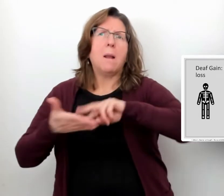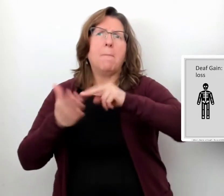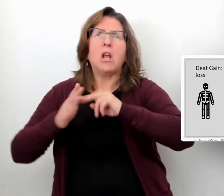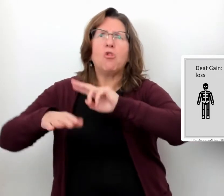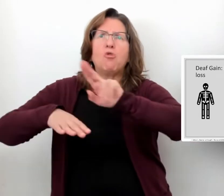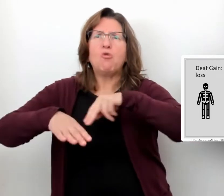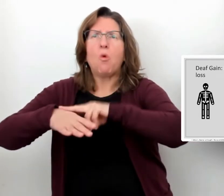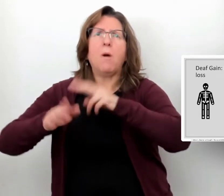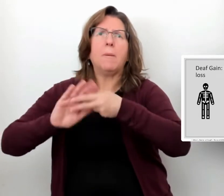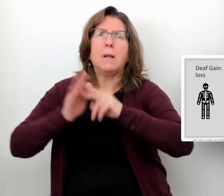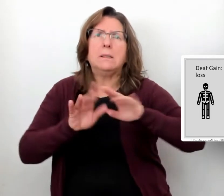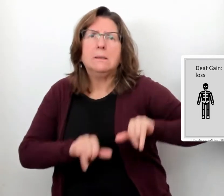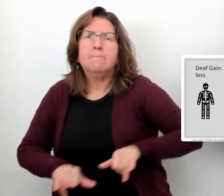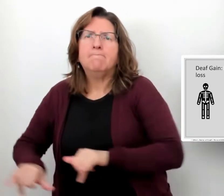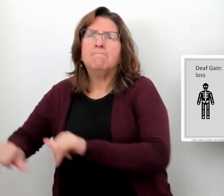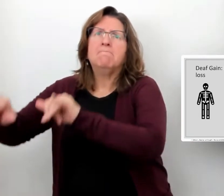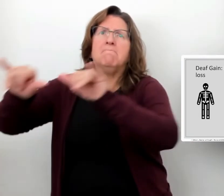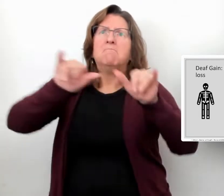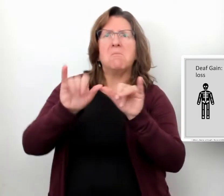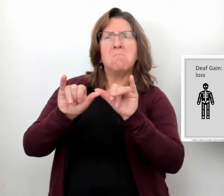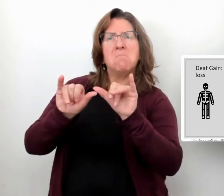'Normalcy' was being defined by measuring: